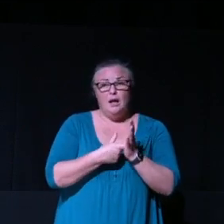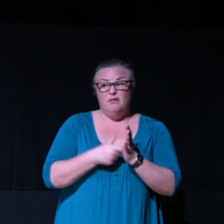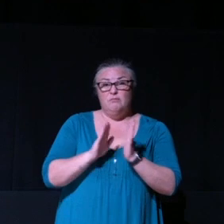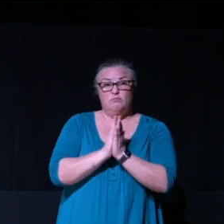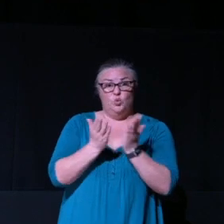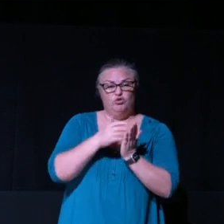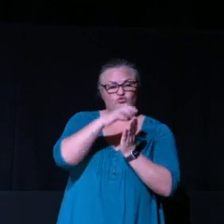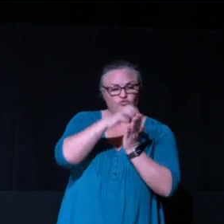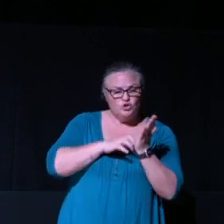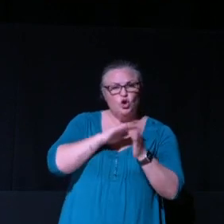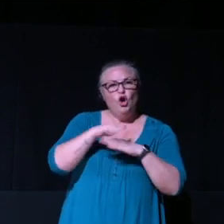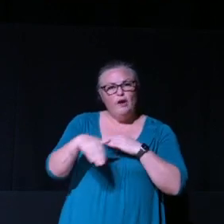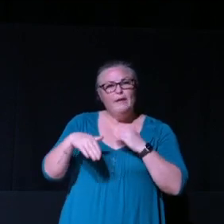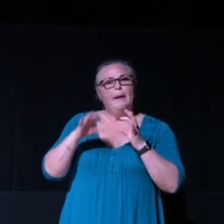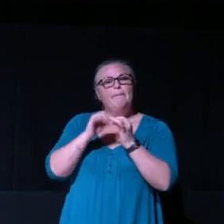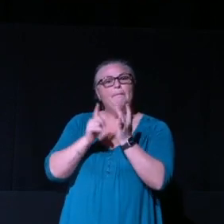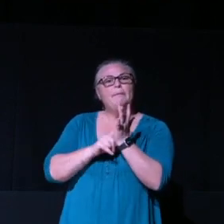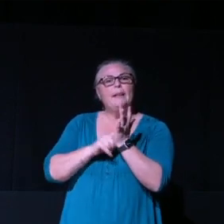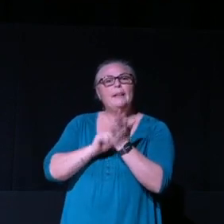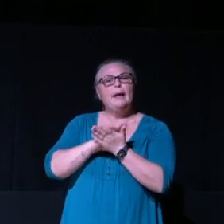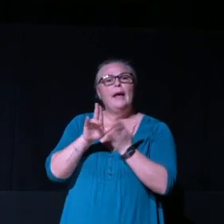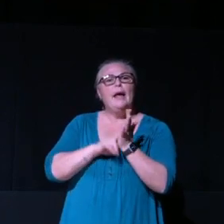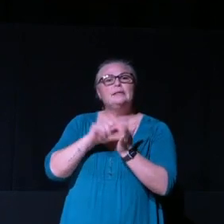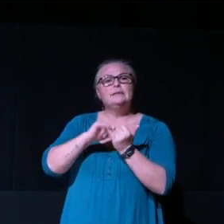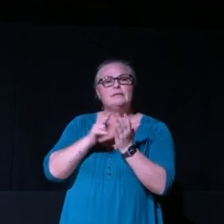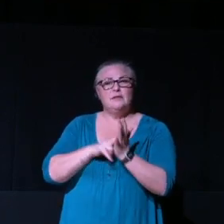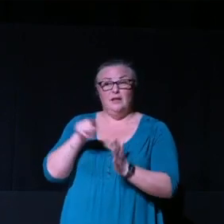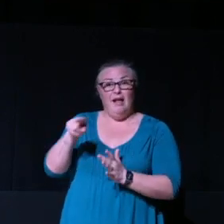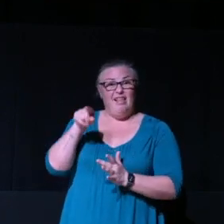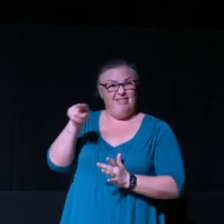And for those who don't remember the Bill Henson case, it was an exhibition that Bill